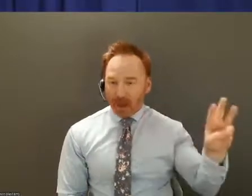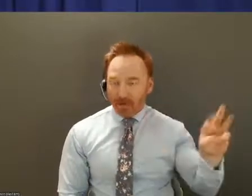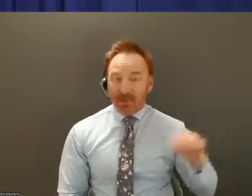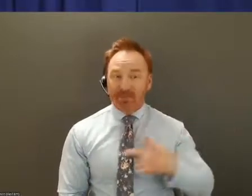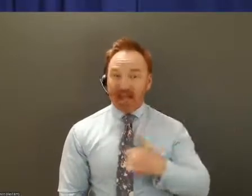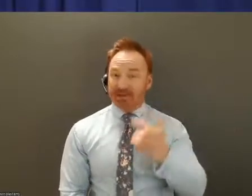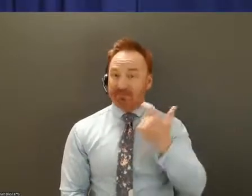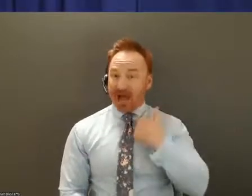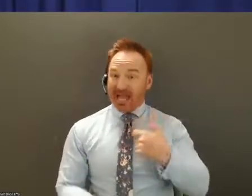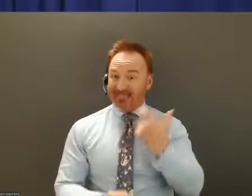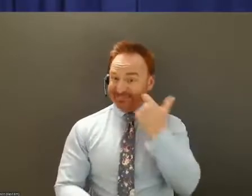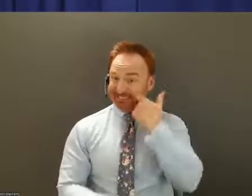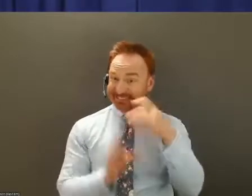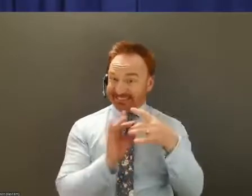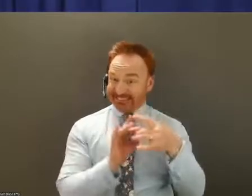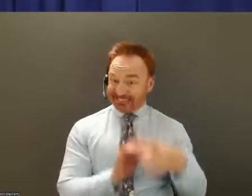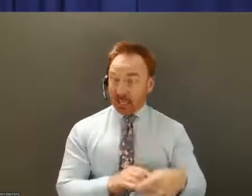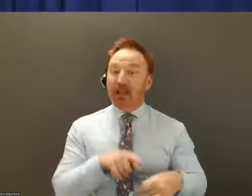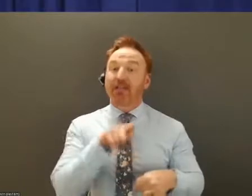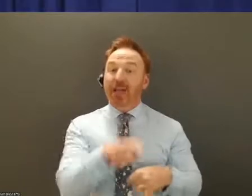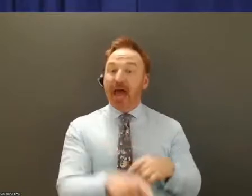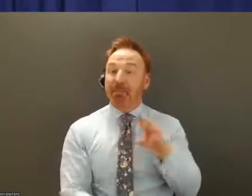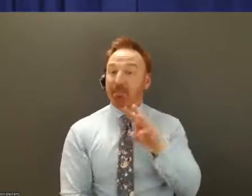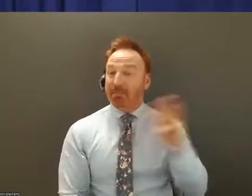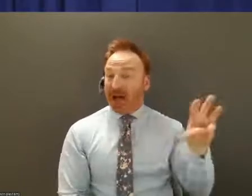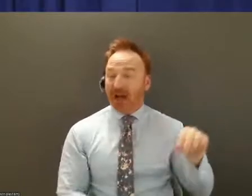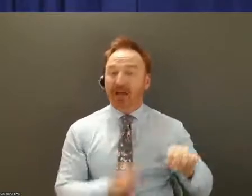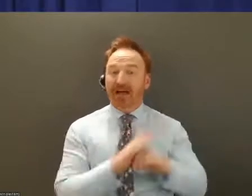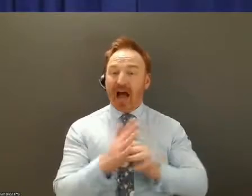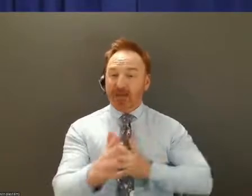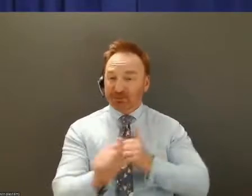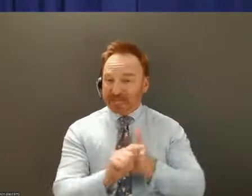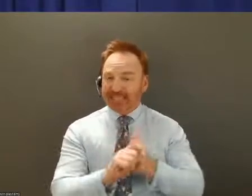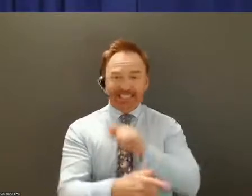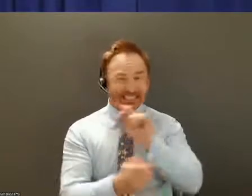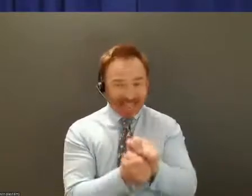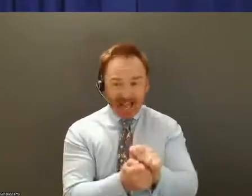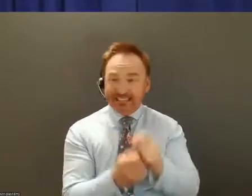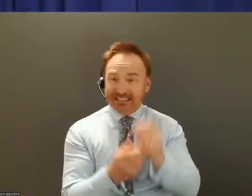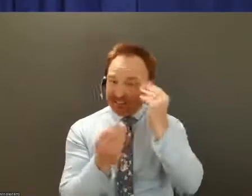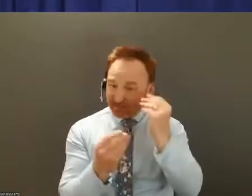accessed online for faster access to results, this follow